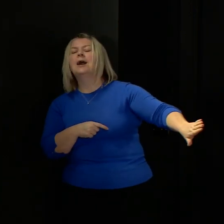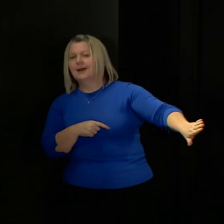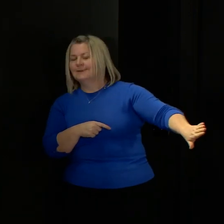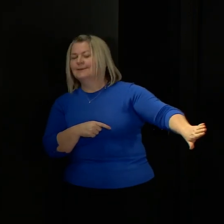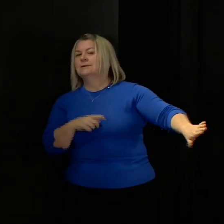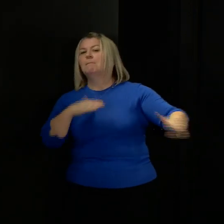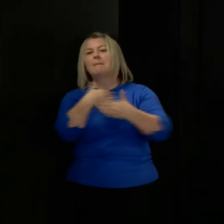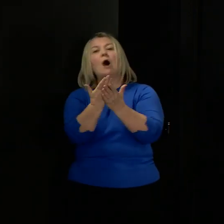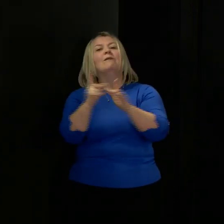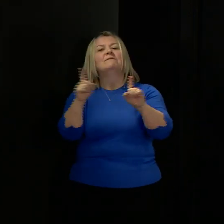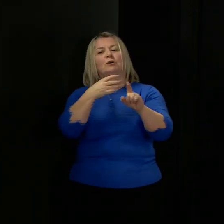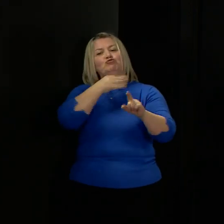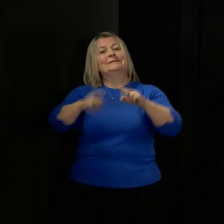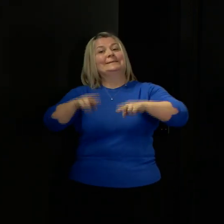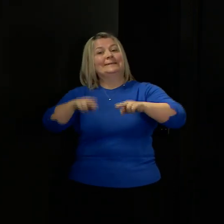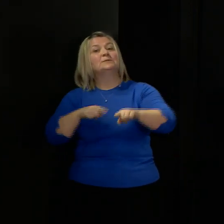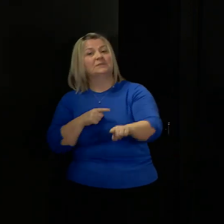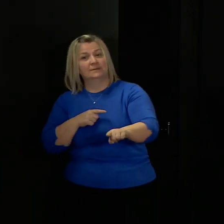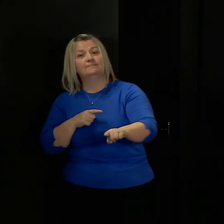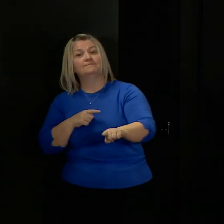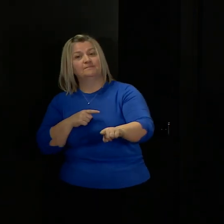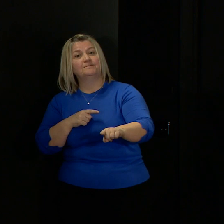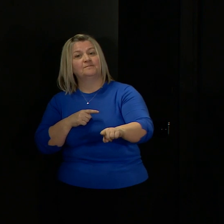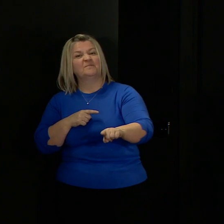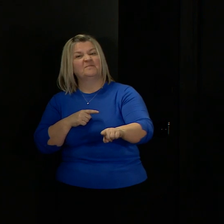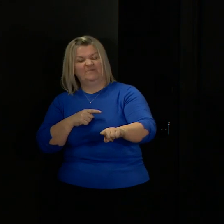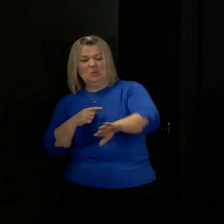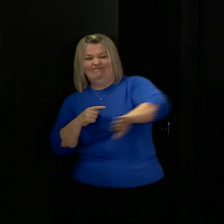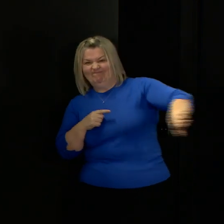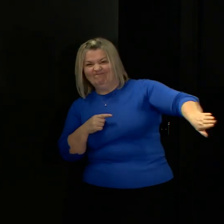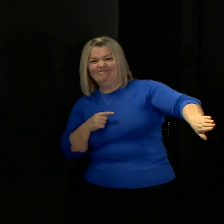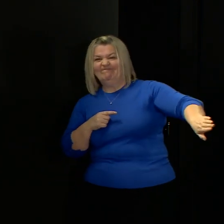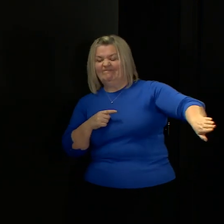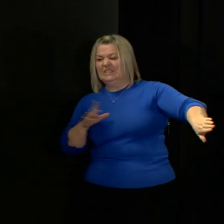the absolute the critical way we can start to kind of safeguard care homes